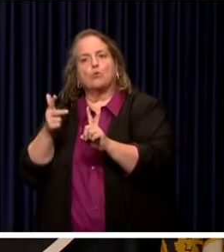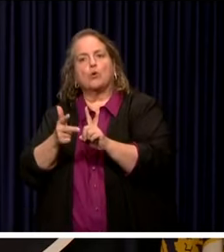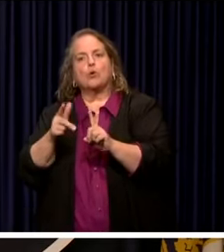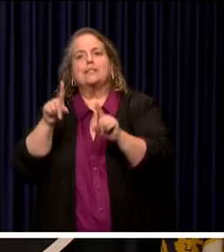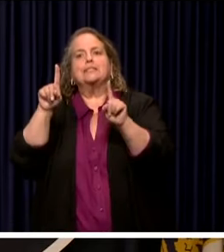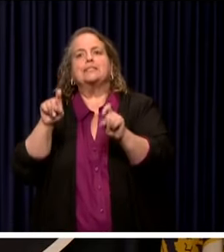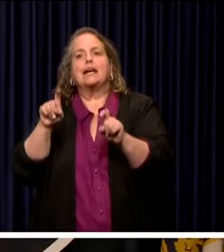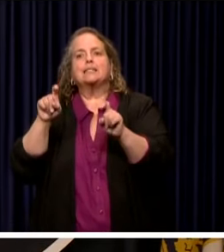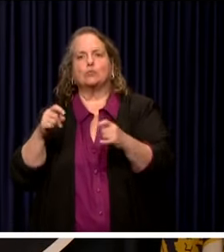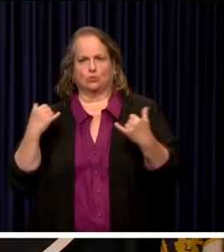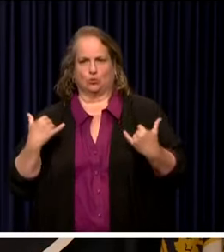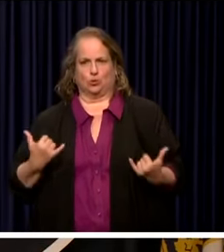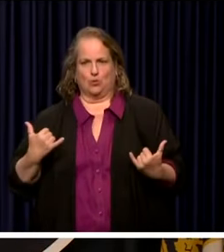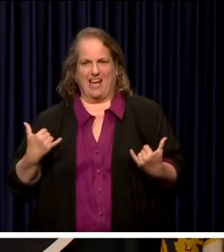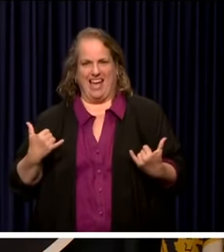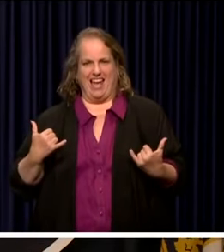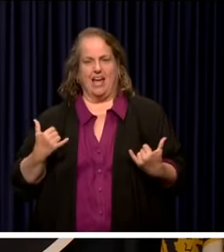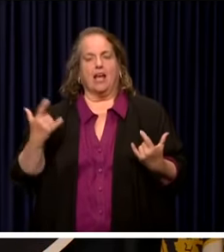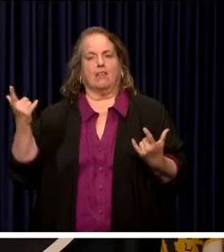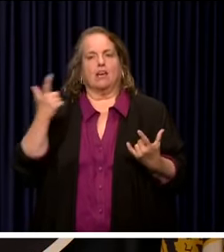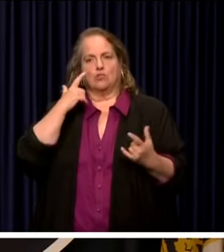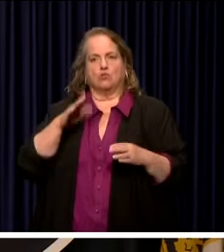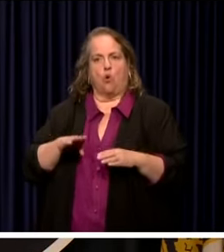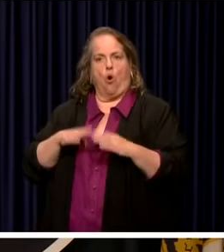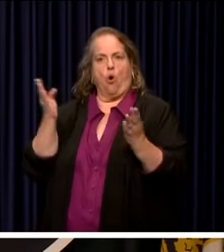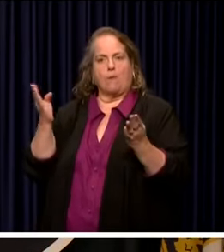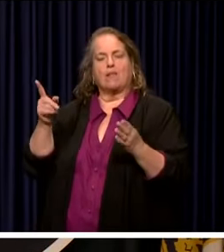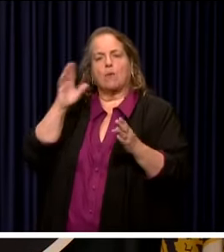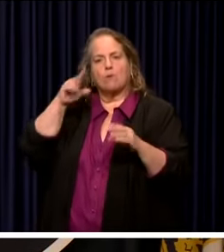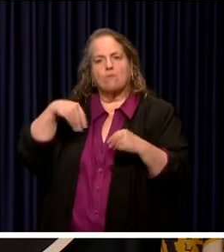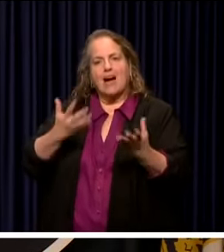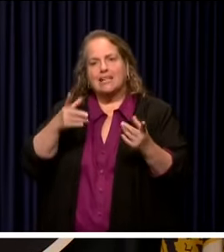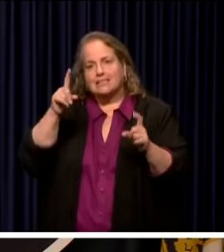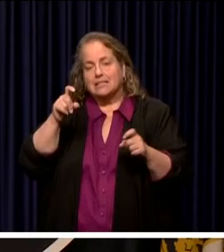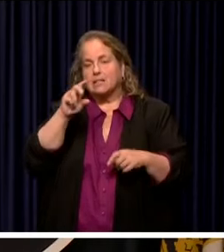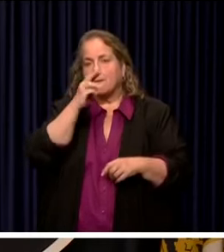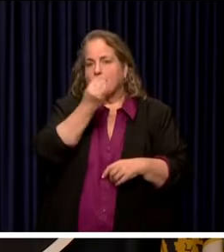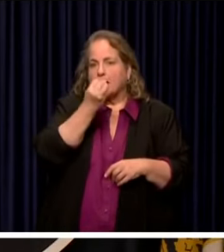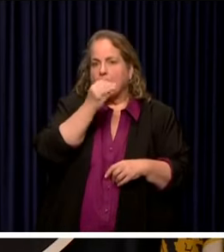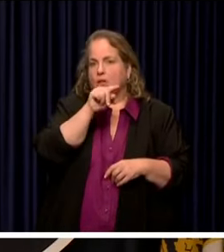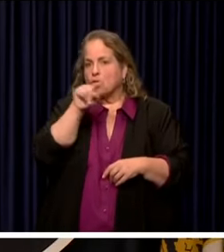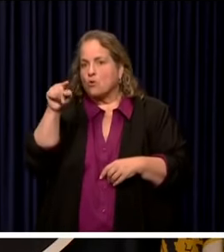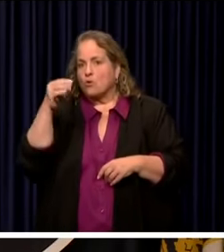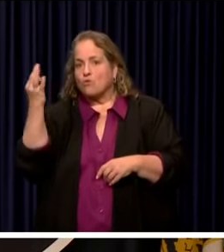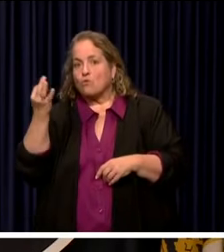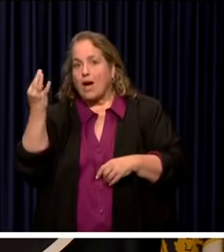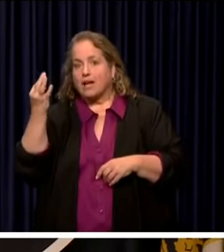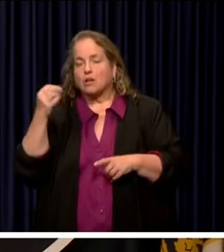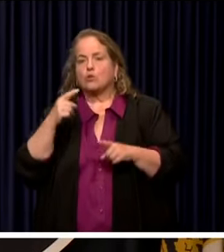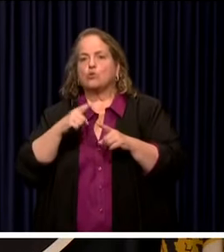OKAY. ANOTHER NEW DRIVE-UP TESTING SITE, THE KENTUCKY DEPARTMENT OF HUBBLE PUBLIC HEALTH HAS